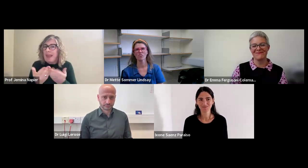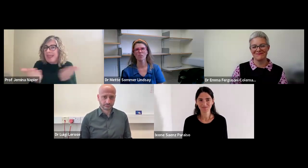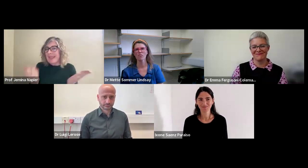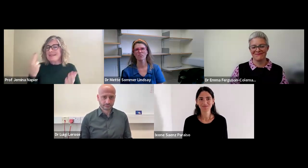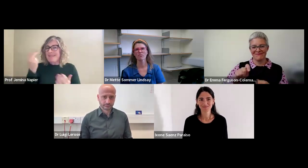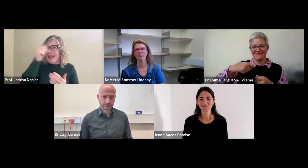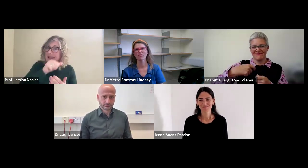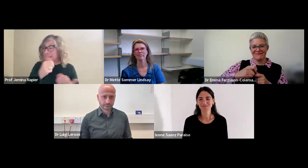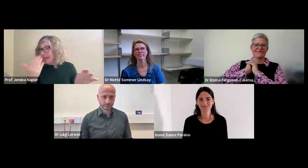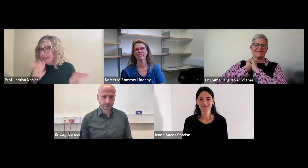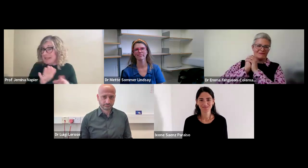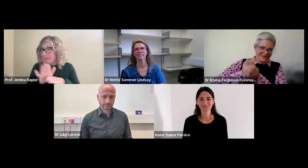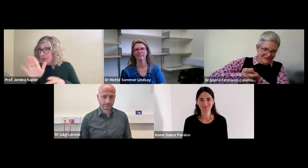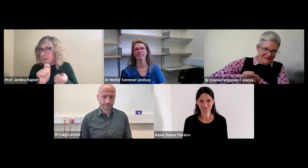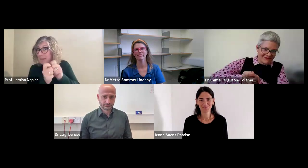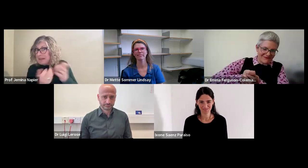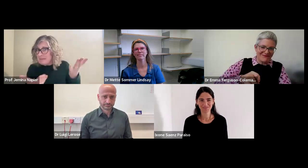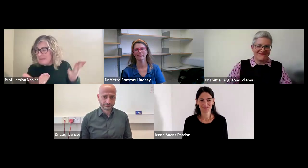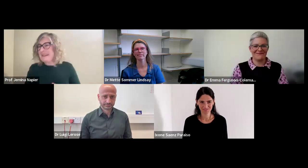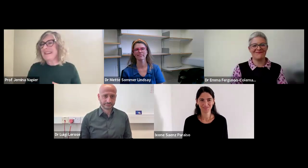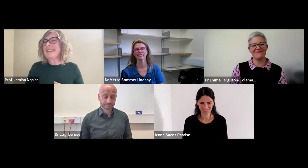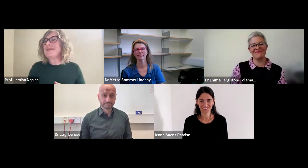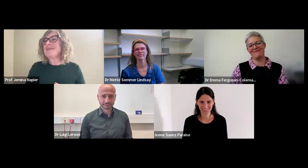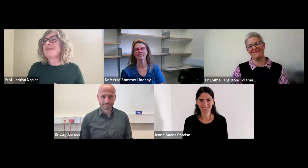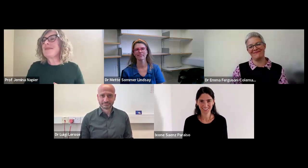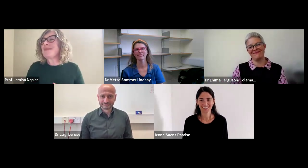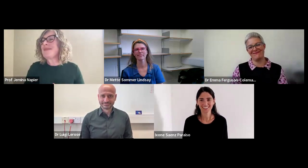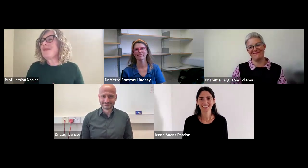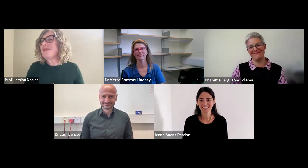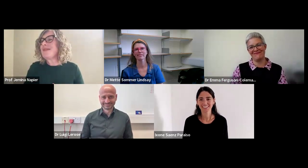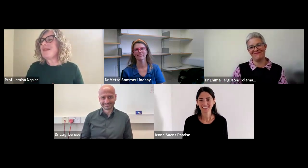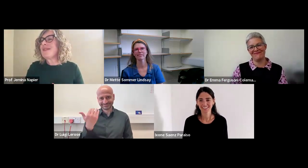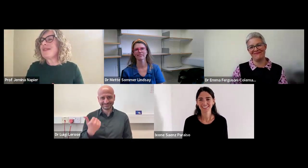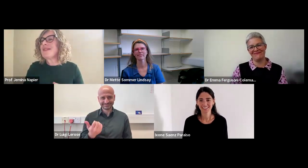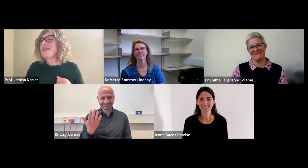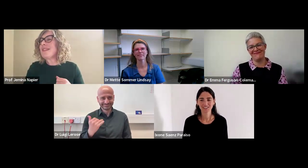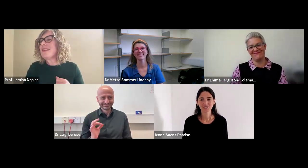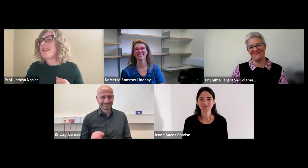thinking about collaboratively interpreting and working with these lovely deaf academics